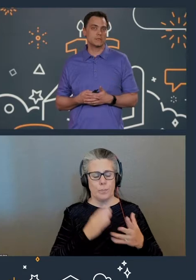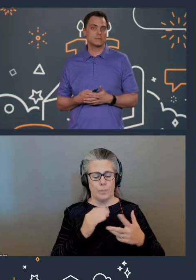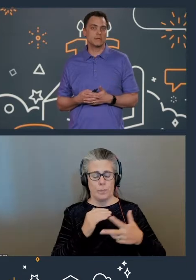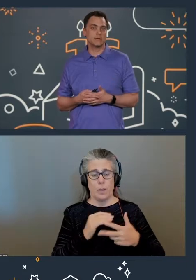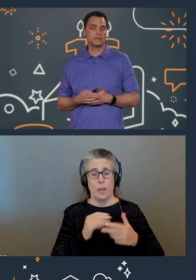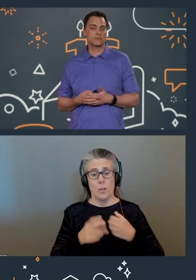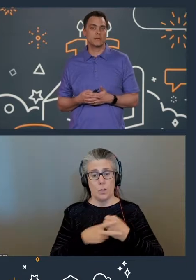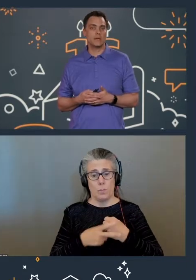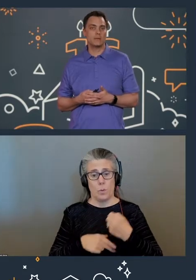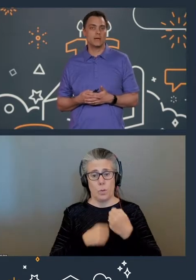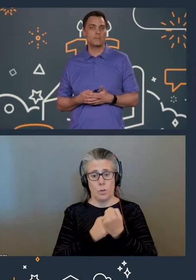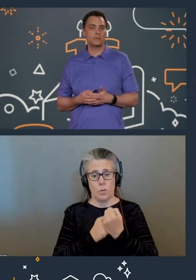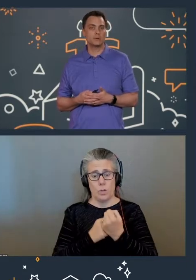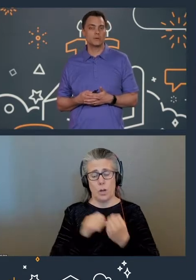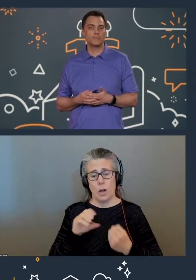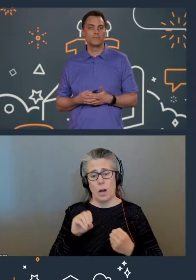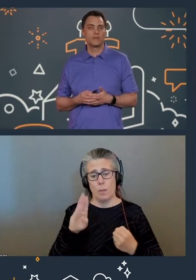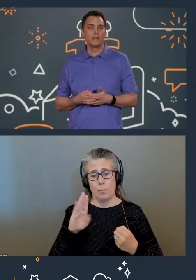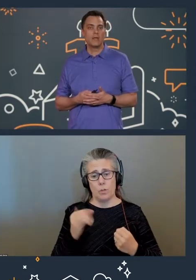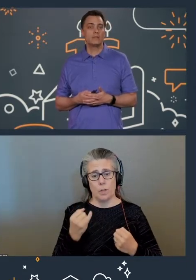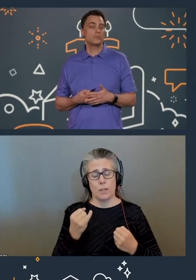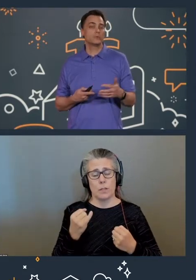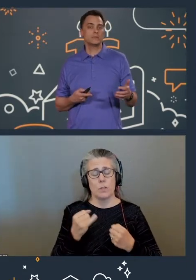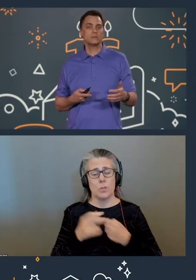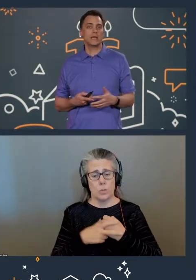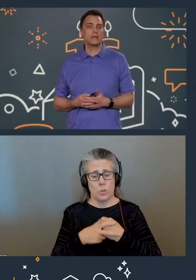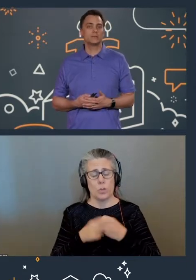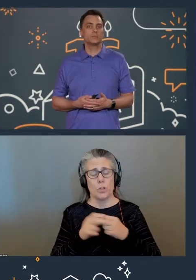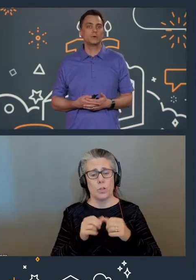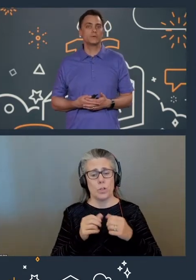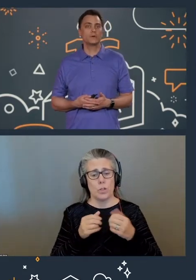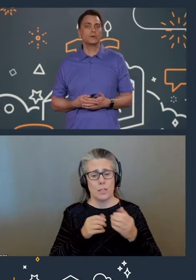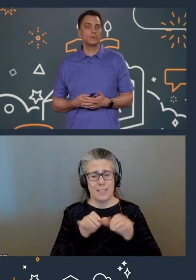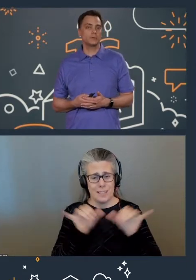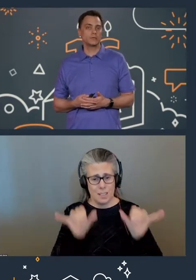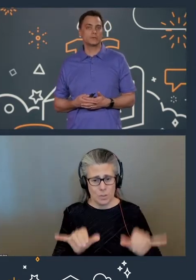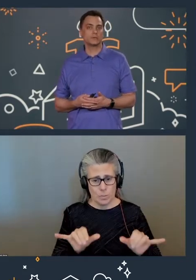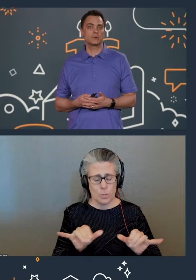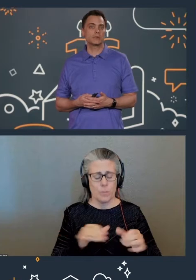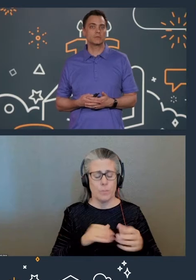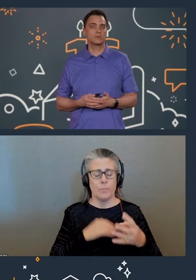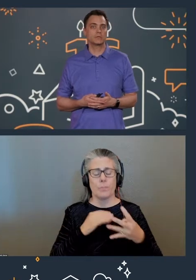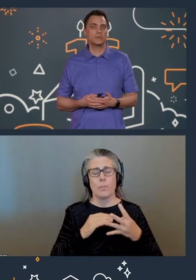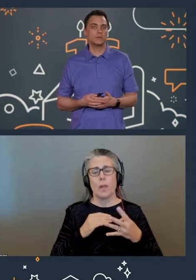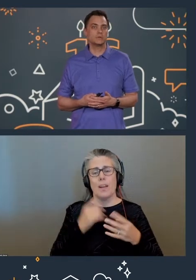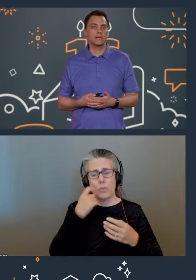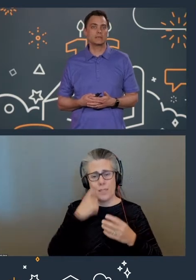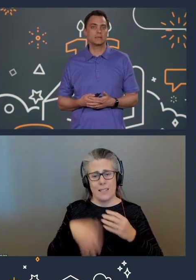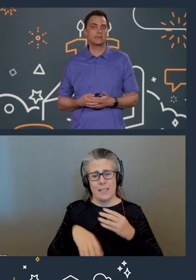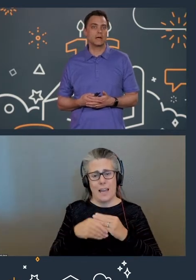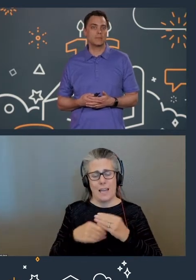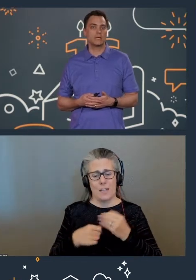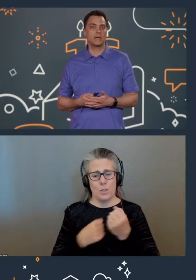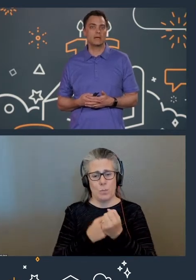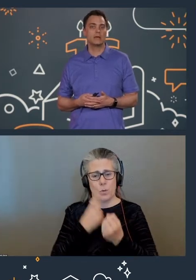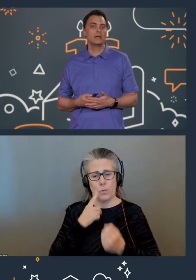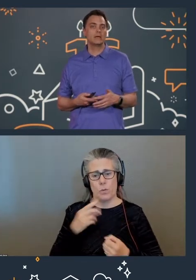that speak the S3 API protocol. And then, we recently added support for Hadoop clusters, where customers can use DataSync to copy data